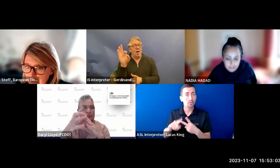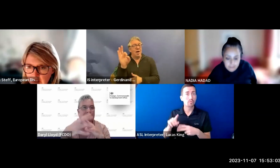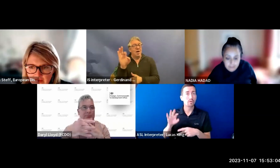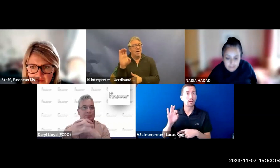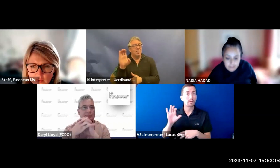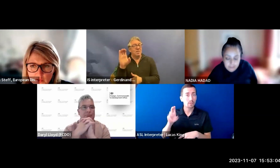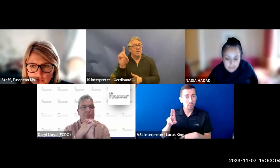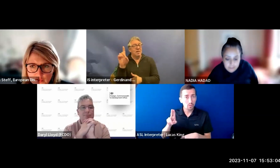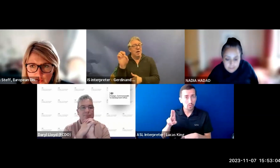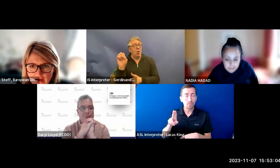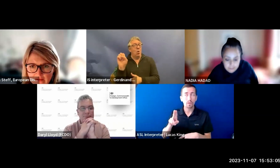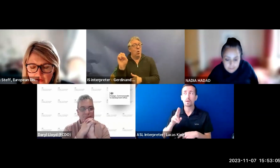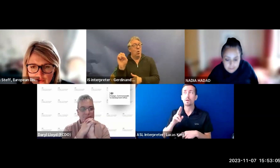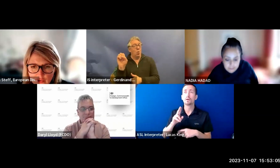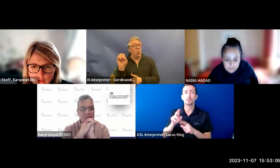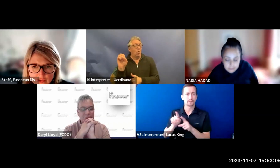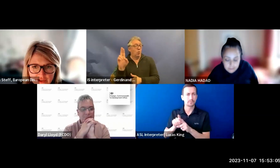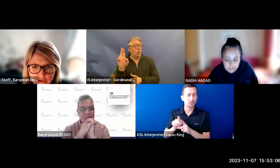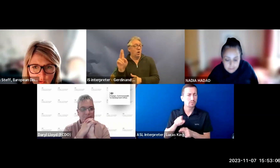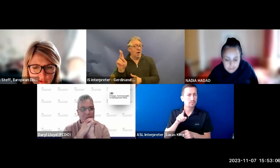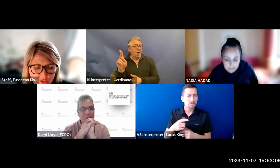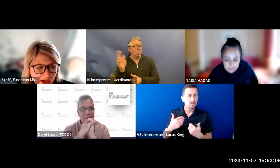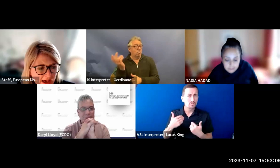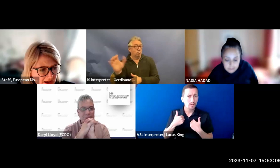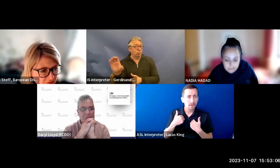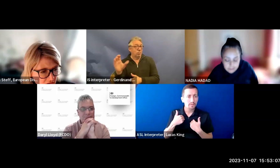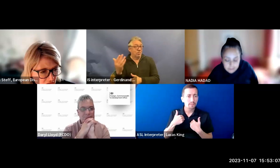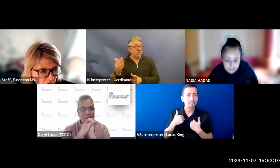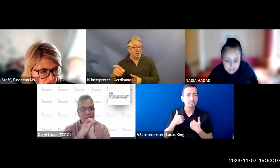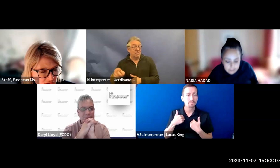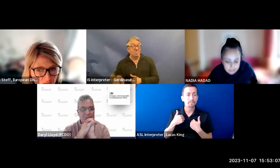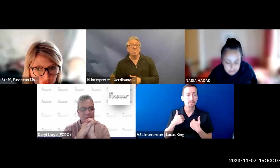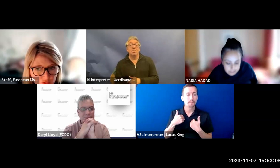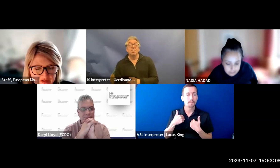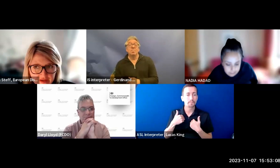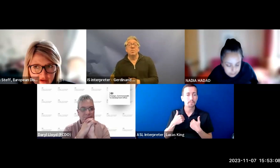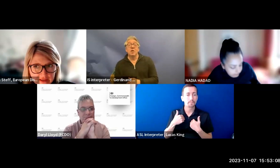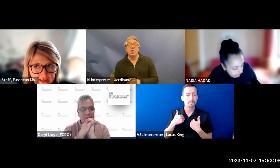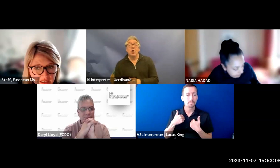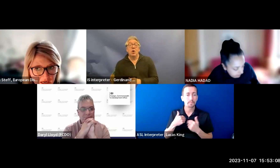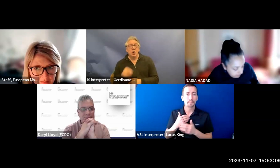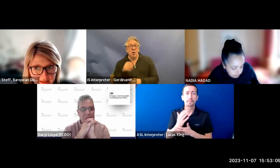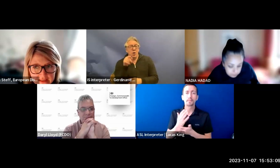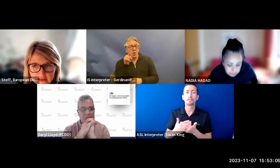but I think also you have some briefing around climate,